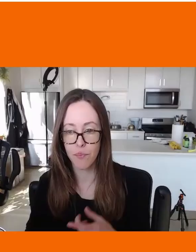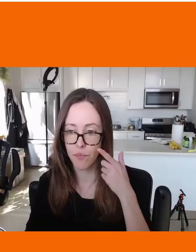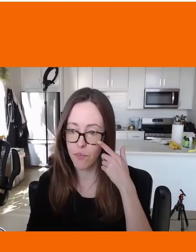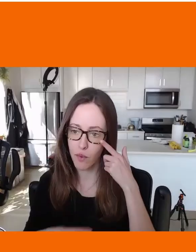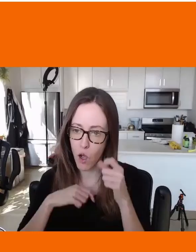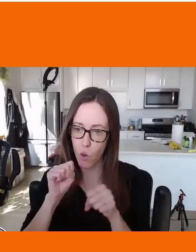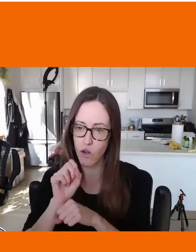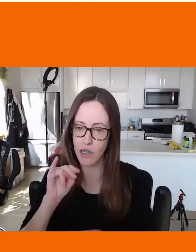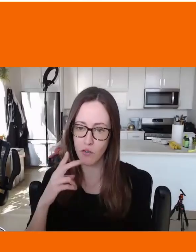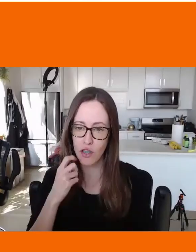chronic pain sensations.